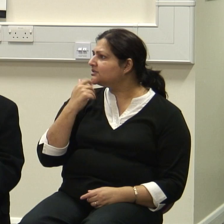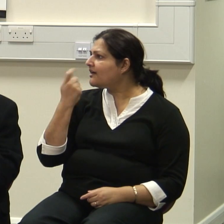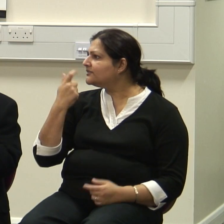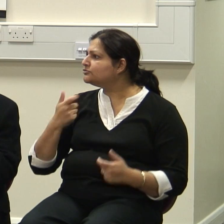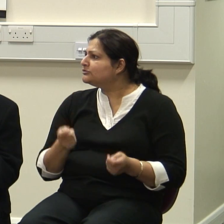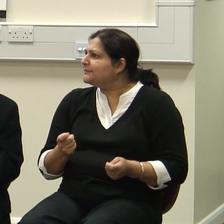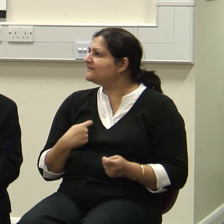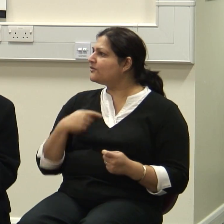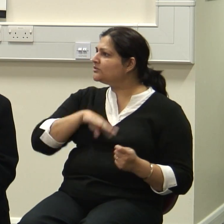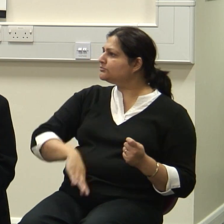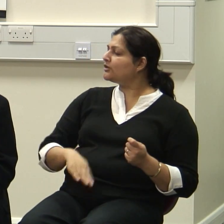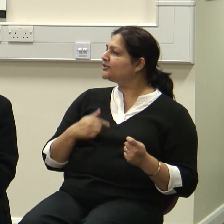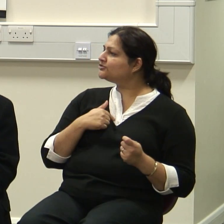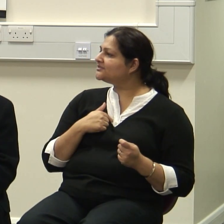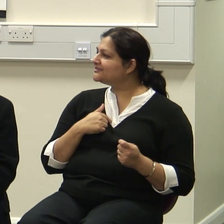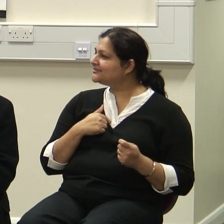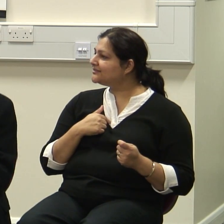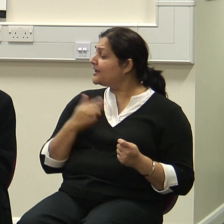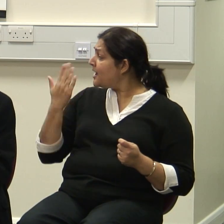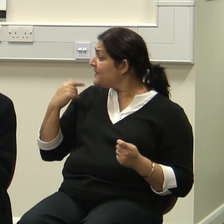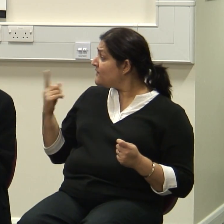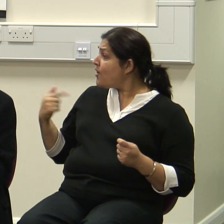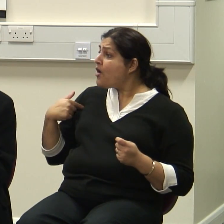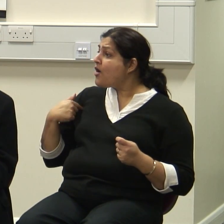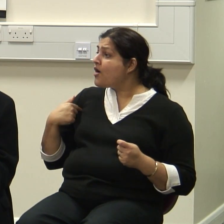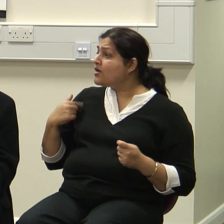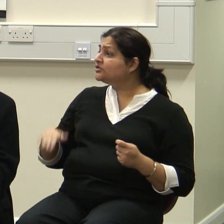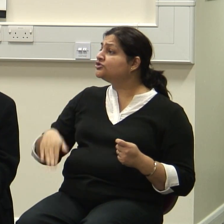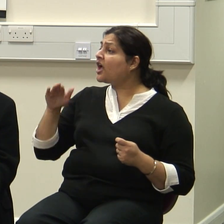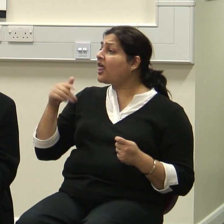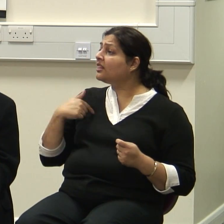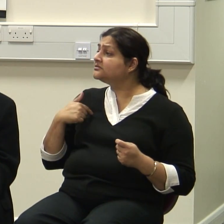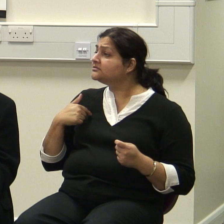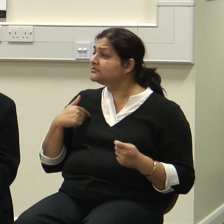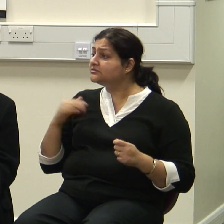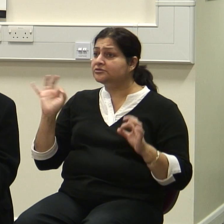as childhood depression. Why? Because they assumed that children wouldn't be depressed.